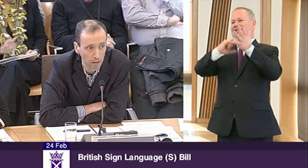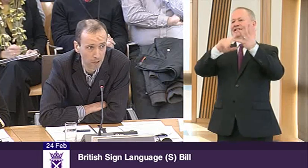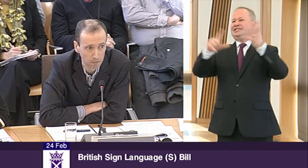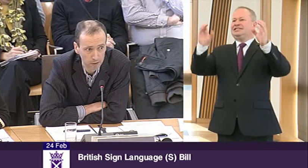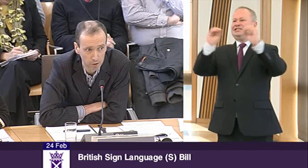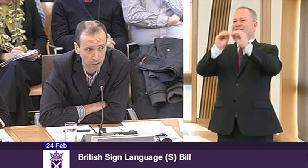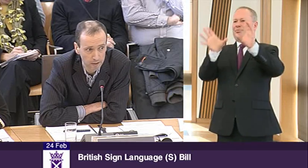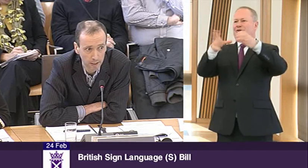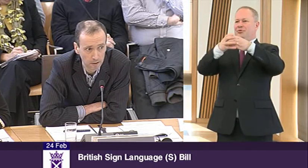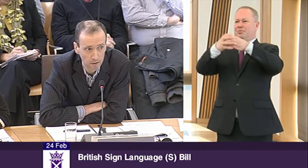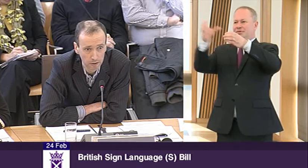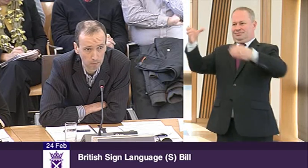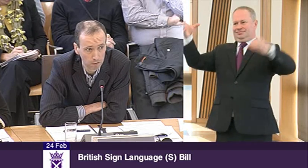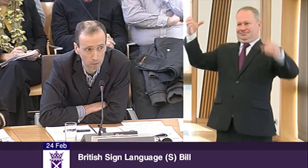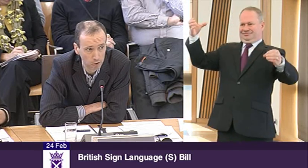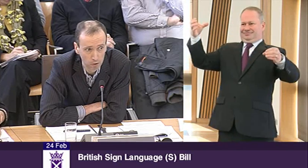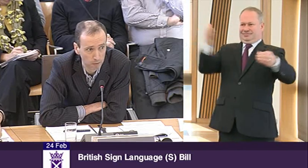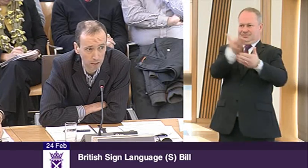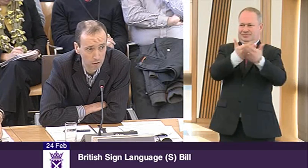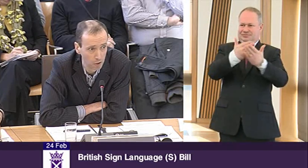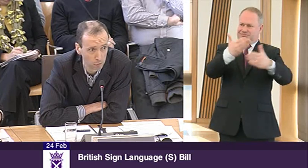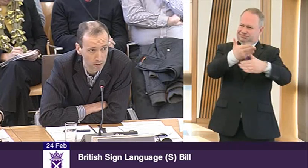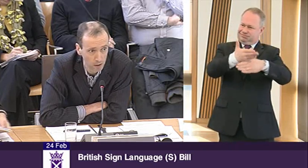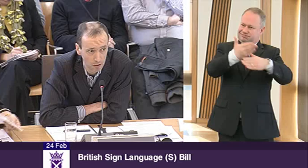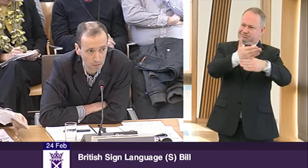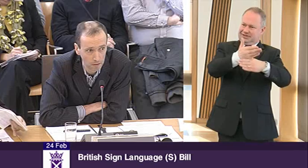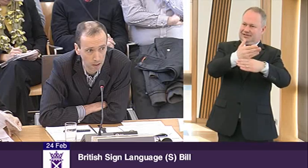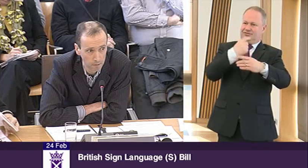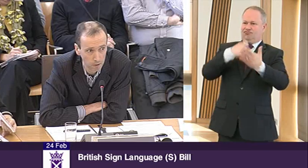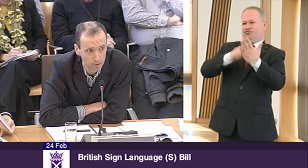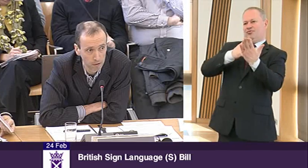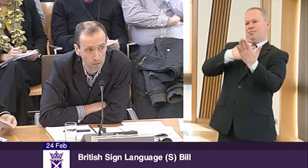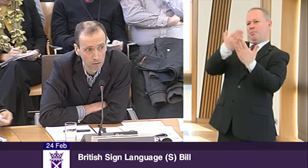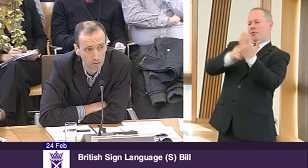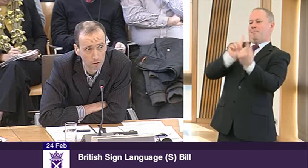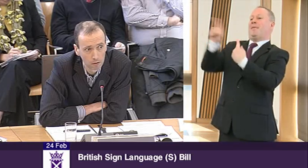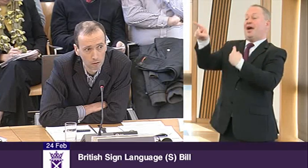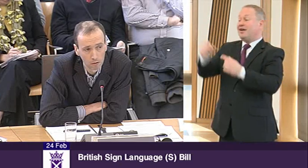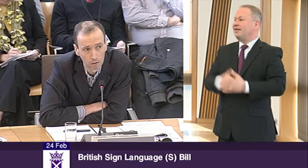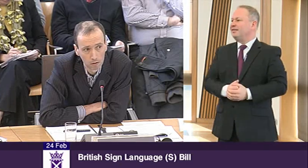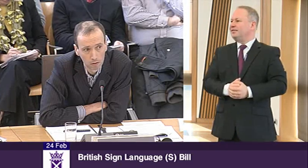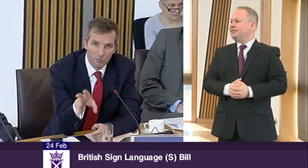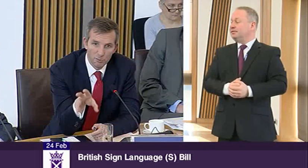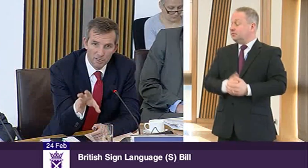whatever you want to call it, is pretty tried and tested in civil service practice. I do not think that that would be difficult.